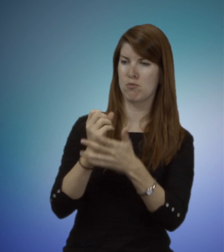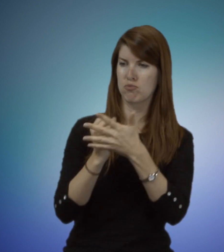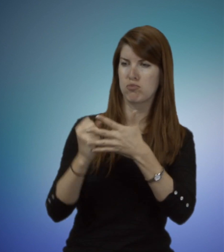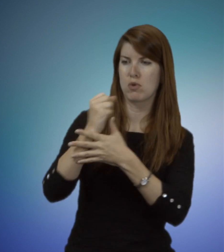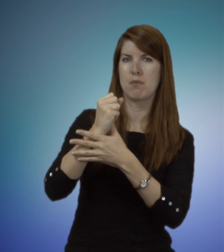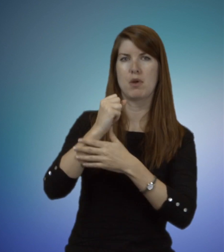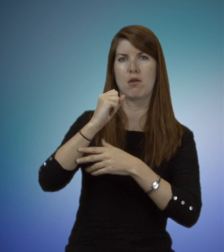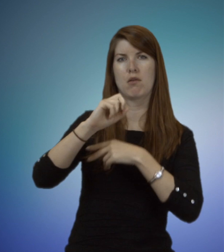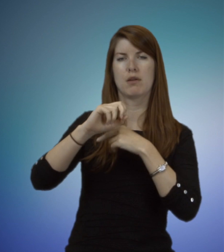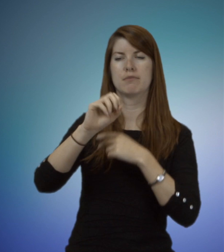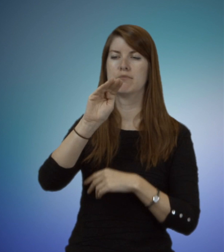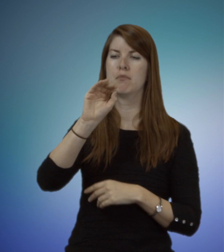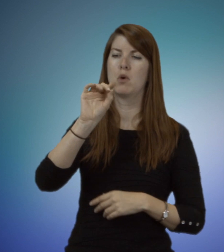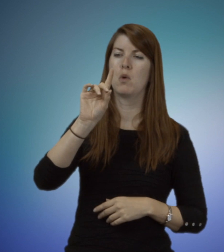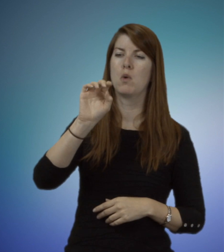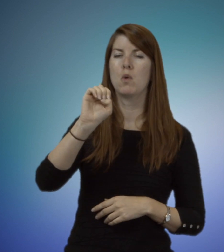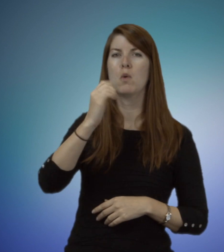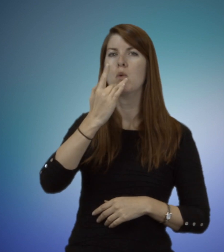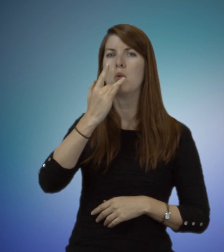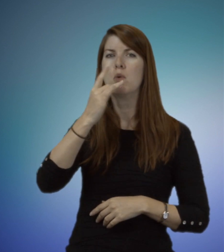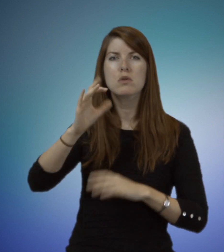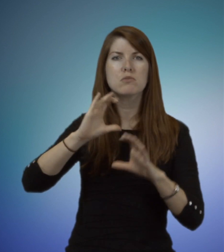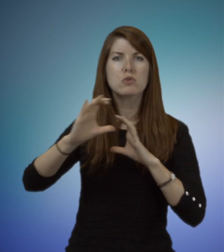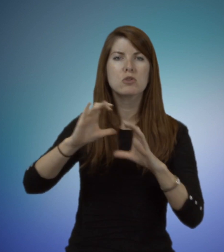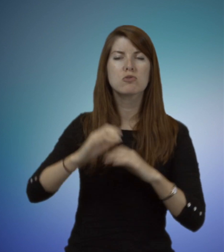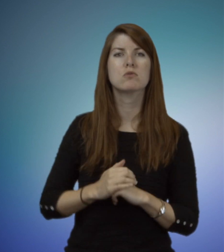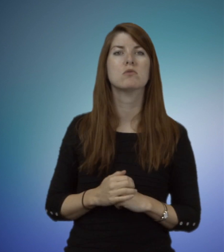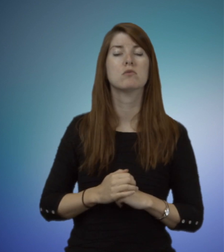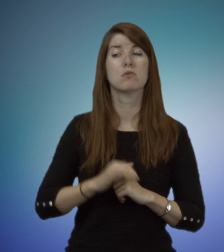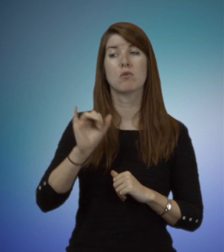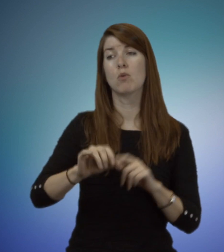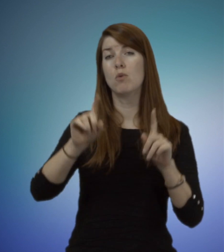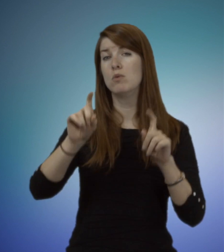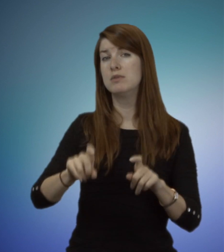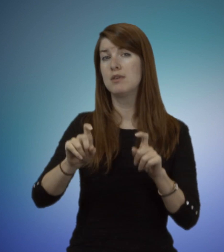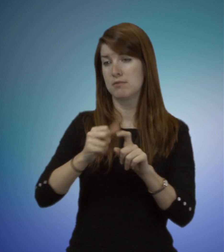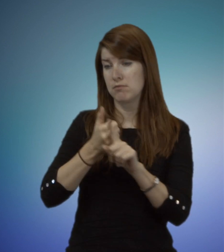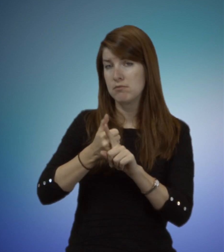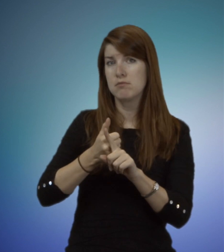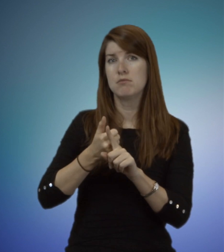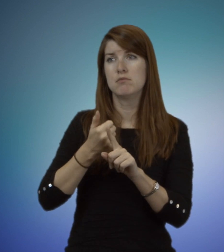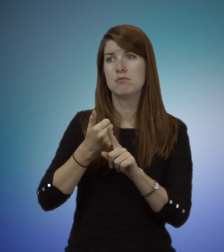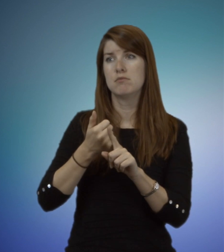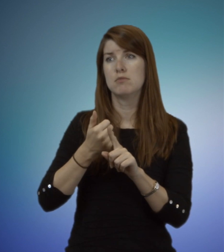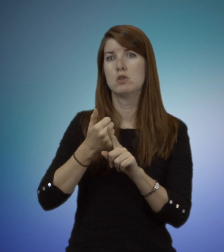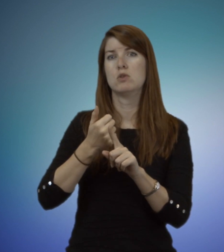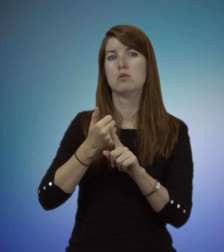So these tests are used and provided in the child's native language or primary mode.